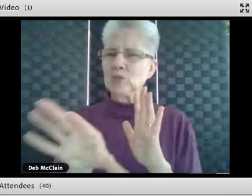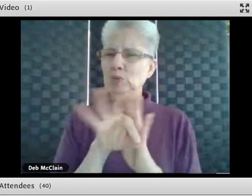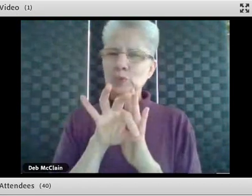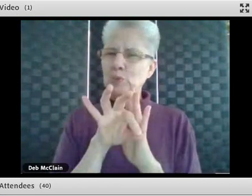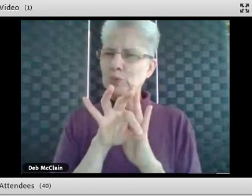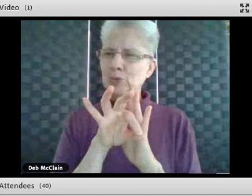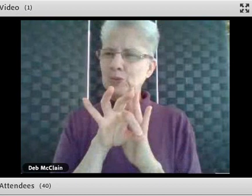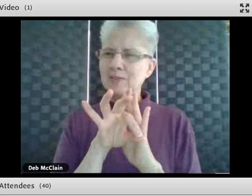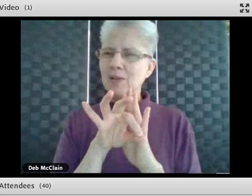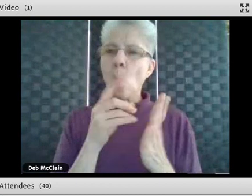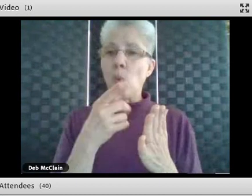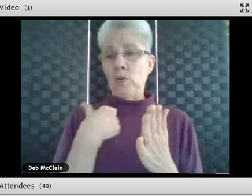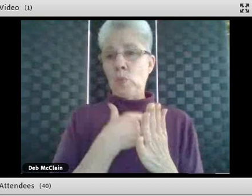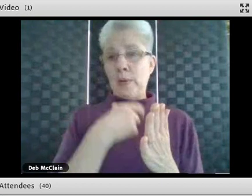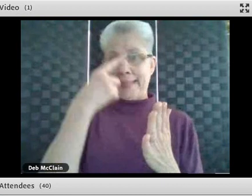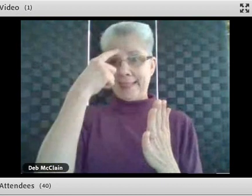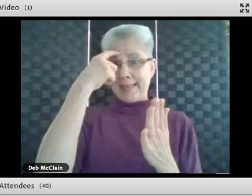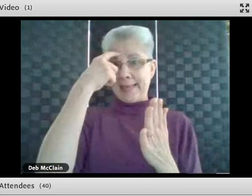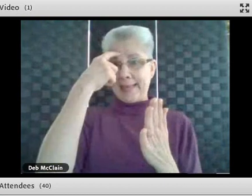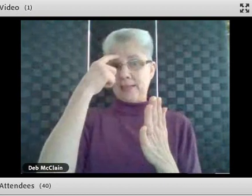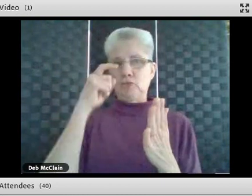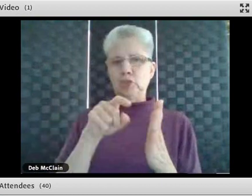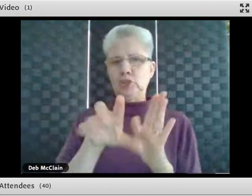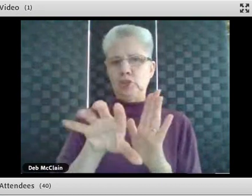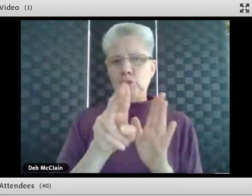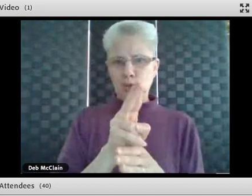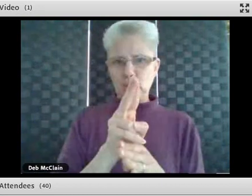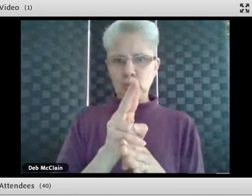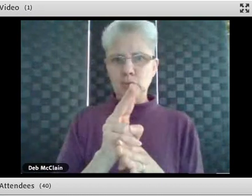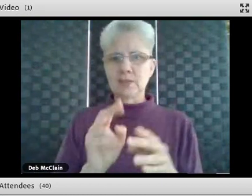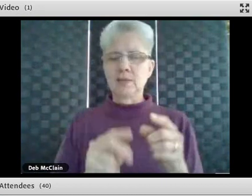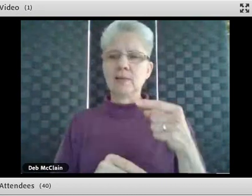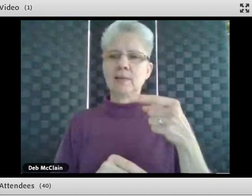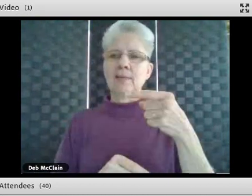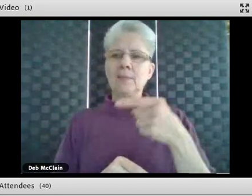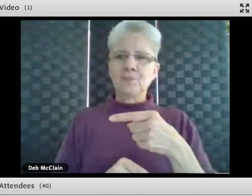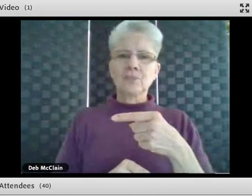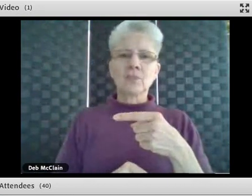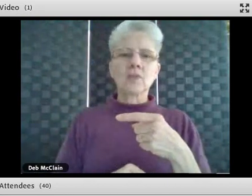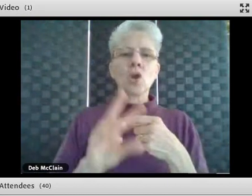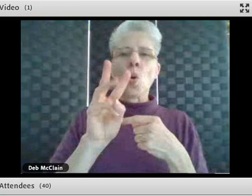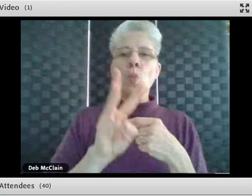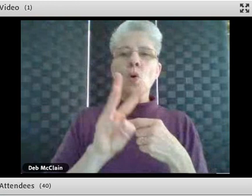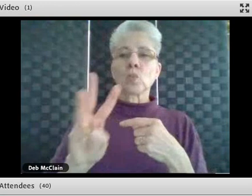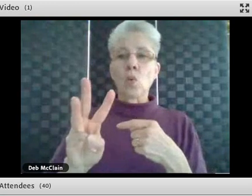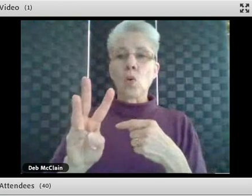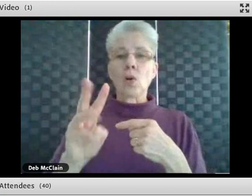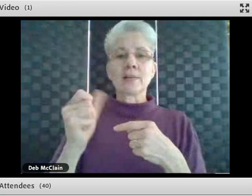the one that we think they should choose. In this case, it is "World War, 1914 to 1918"